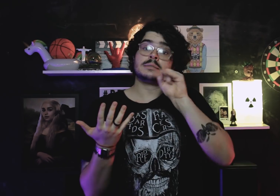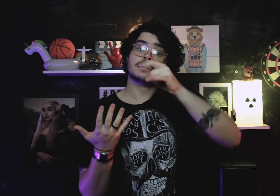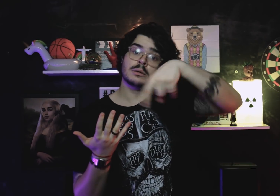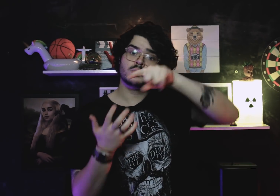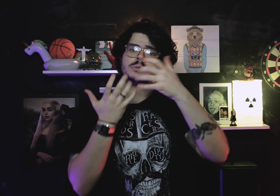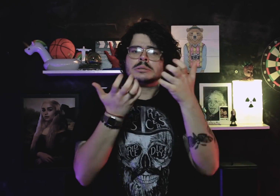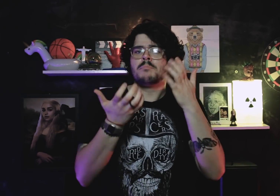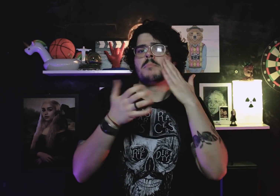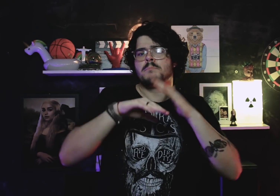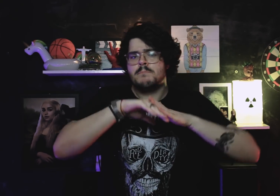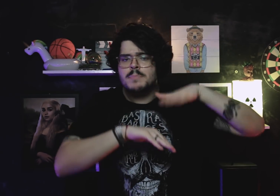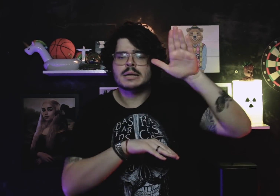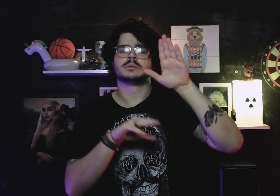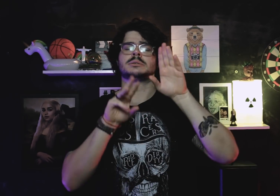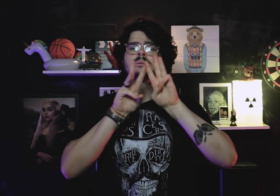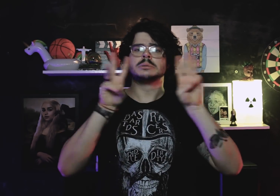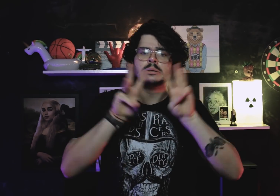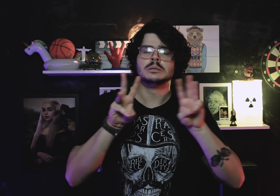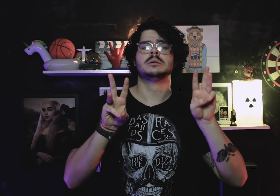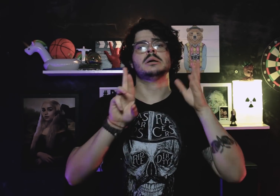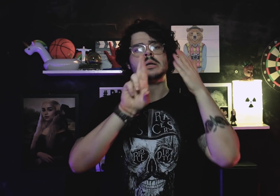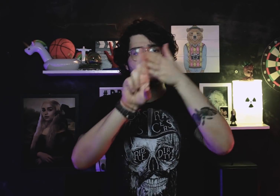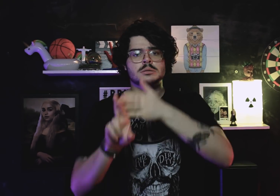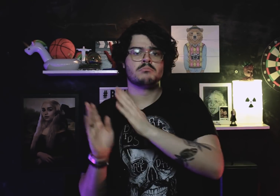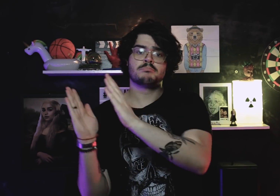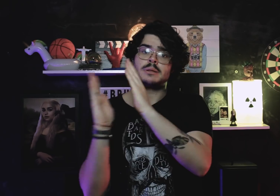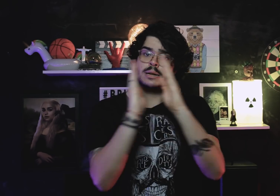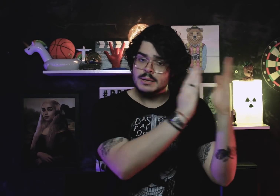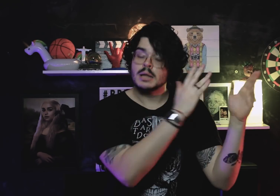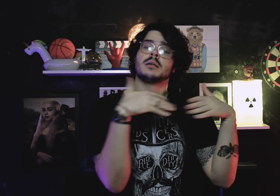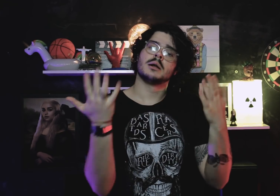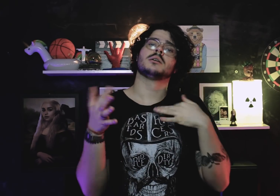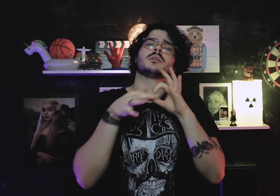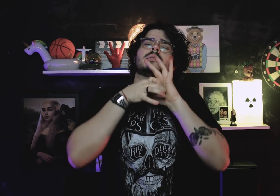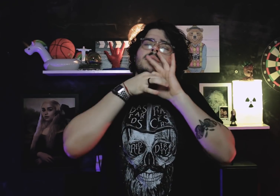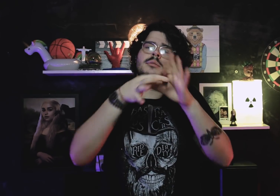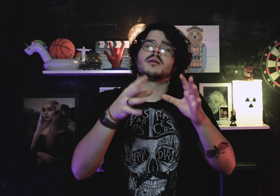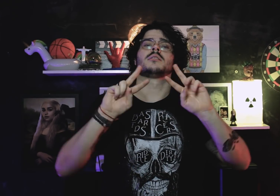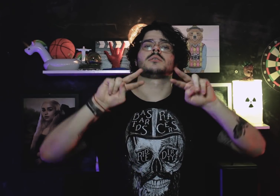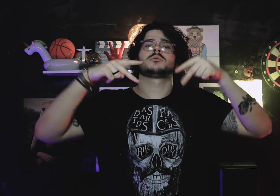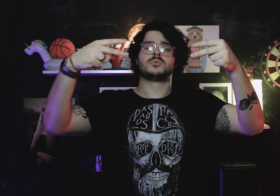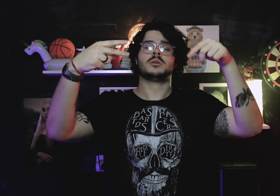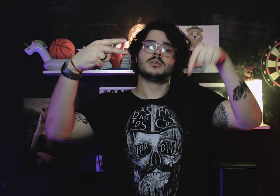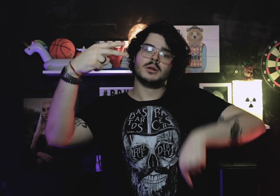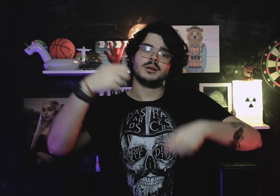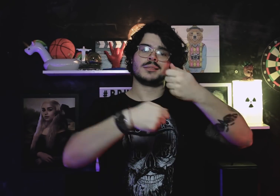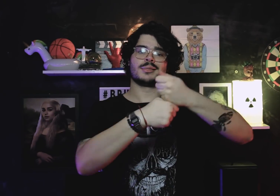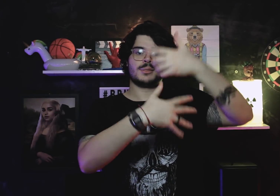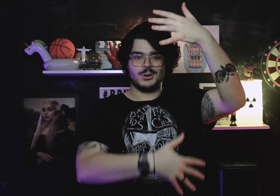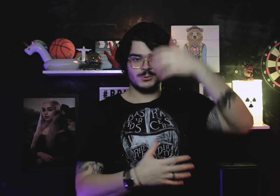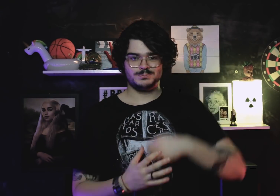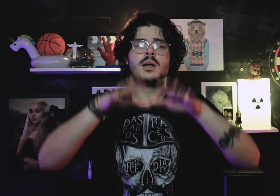If you want to know more details, I left the links for the bibliographic references down here!